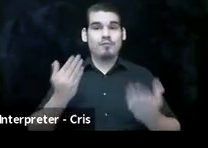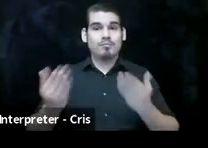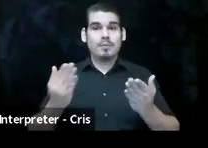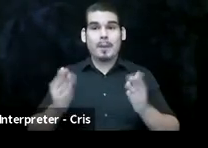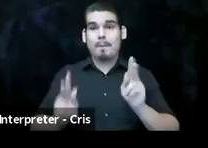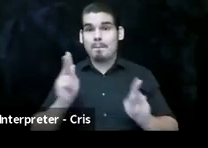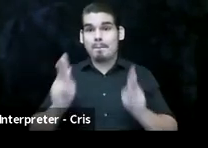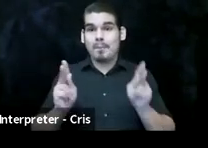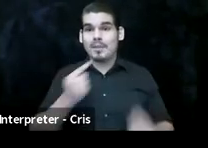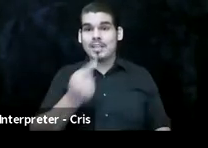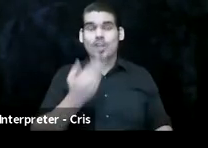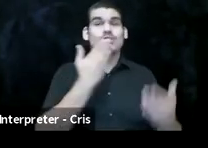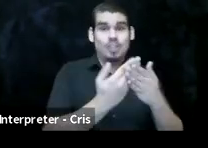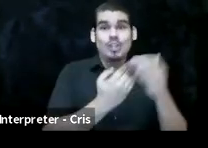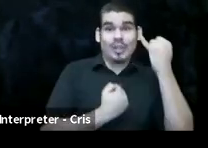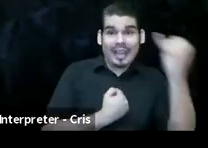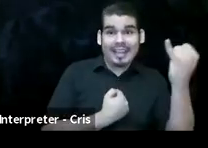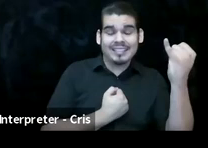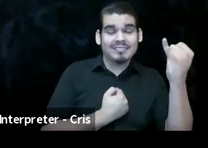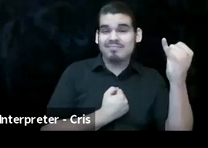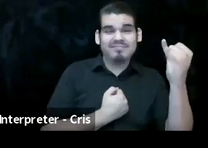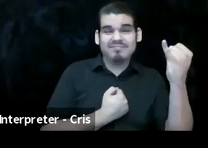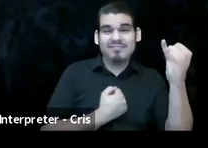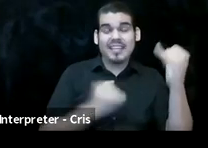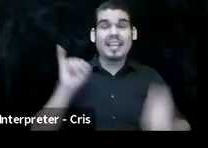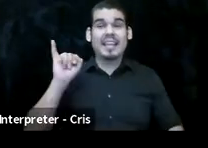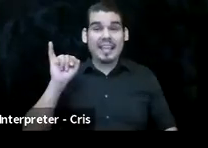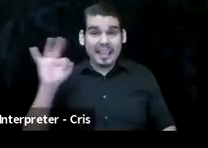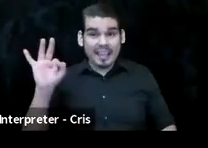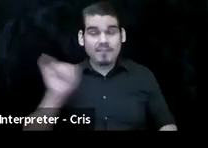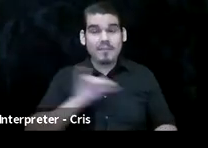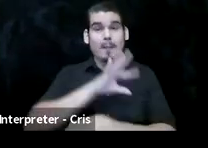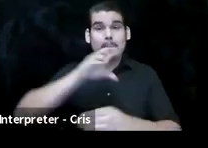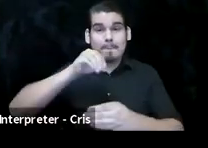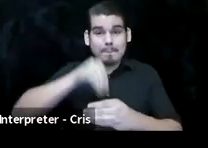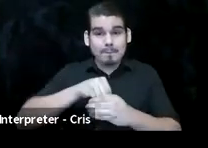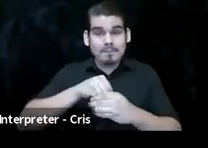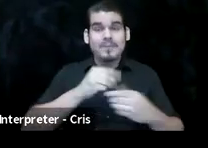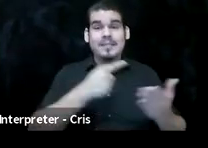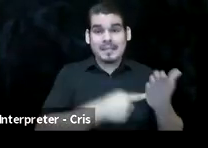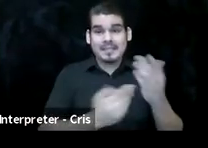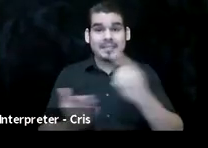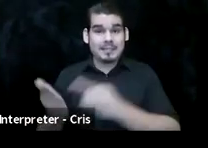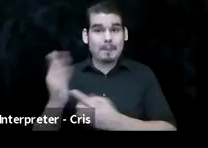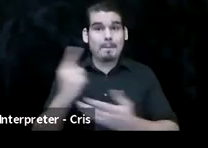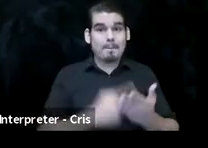Gerardo Chavez, RAD IX: know if you have something to say, if you want to participate in the debate you know either use what we just talked about pro or con.